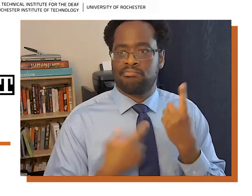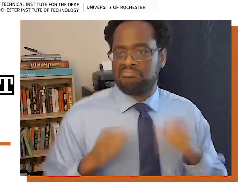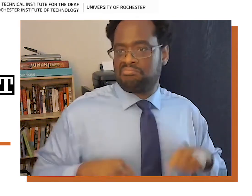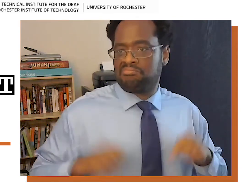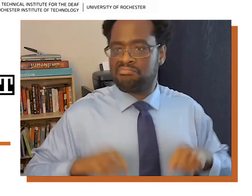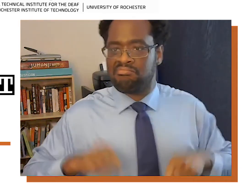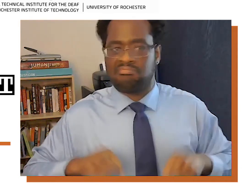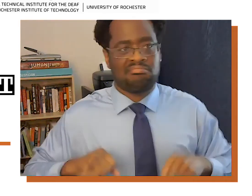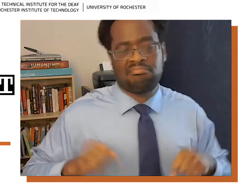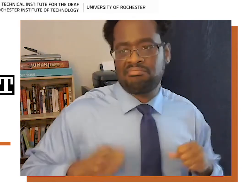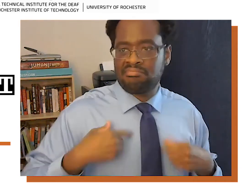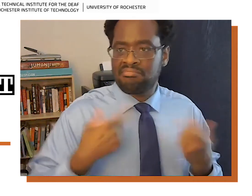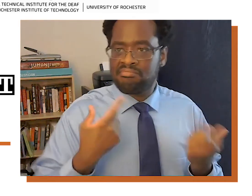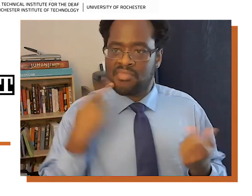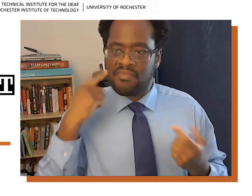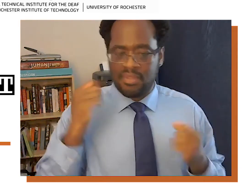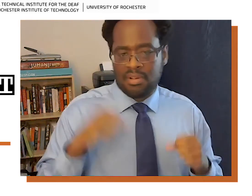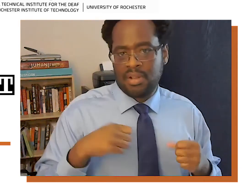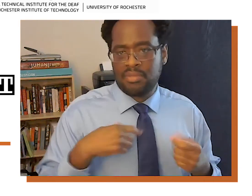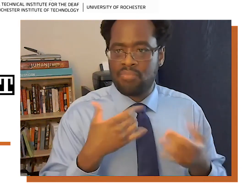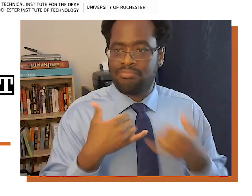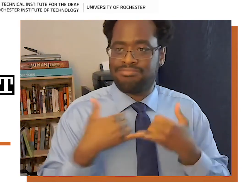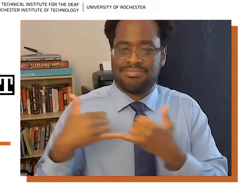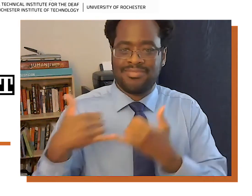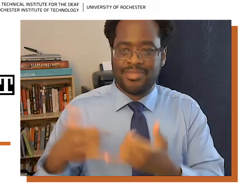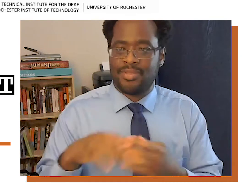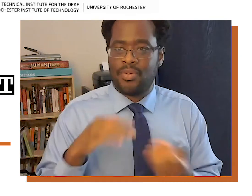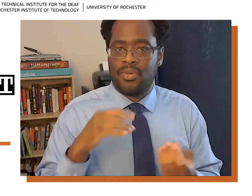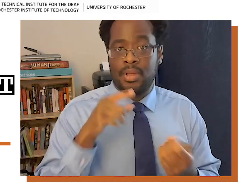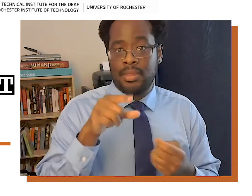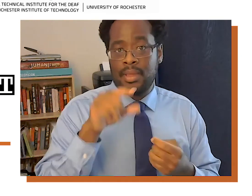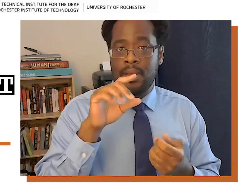but that became my identity at that point in middle school